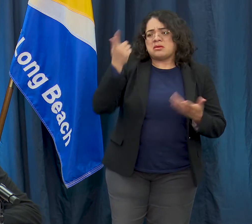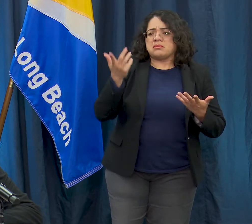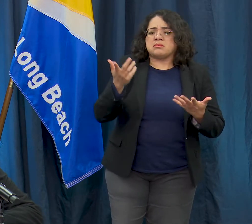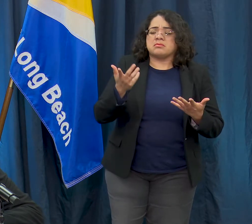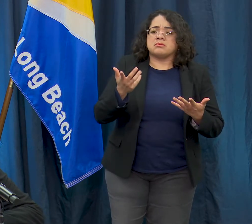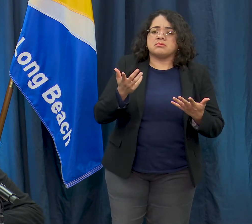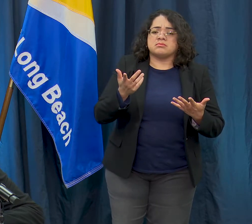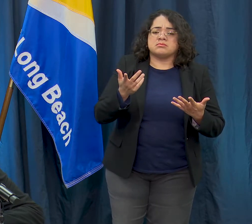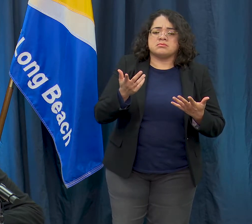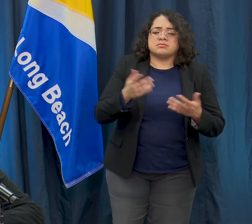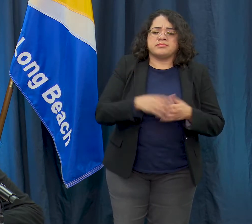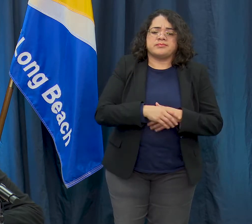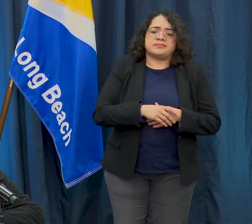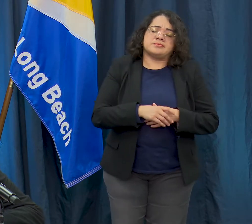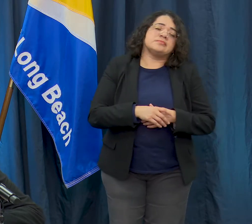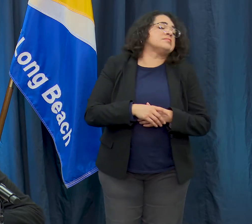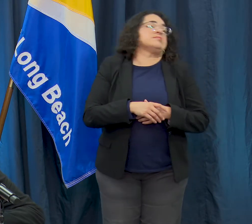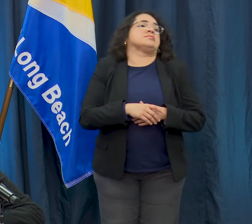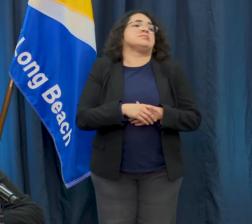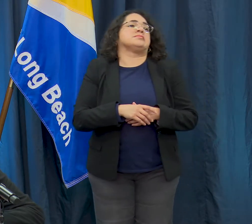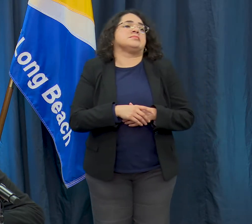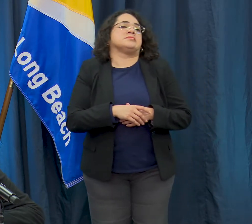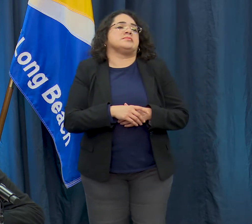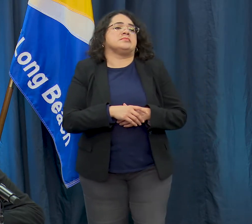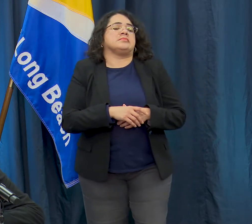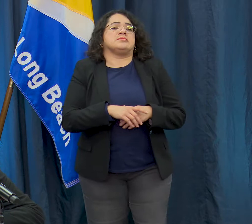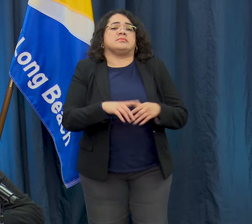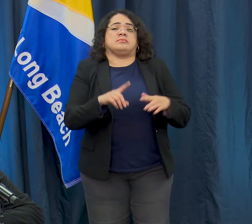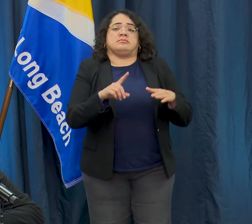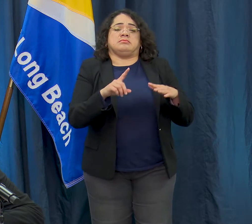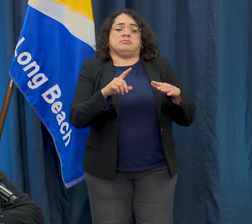without symptoms who are asymptomatic who aren't frontline workers could get